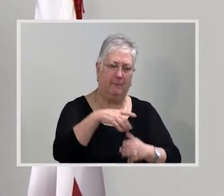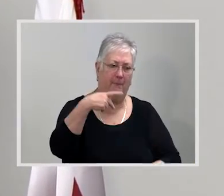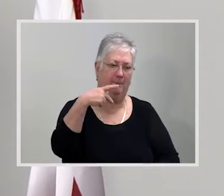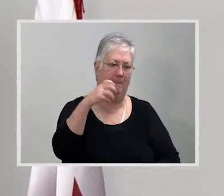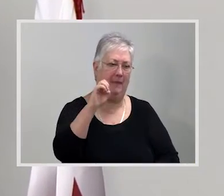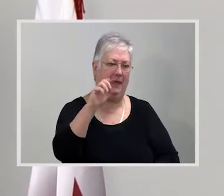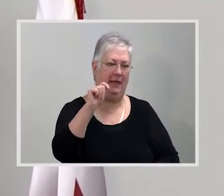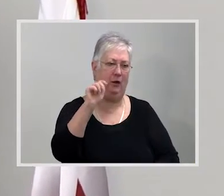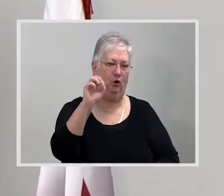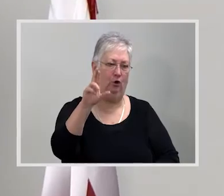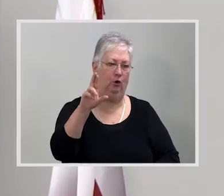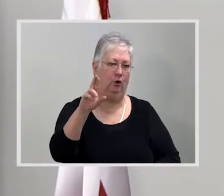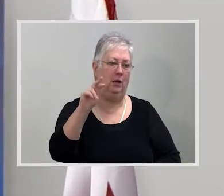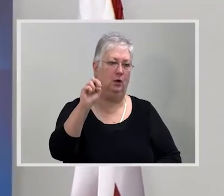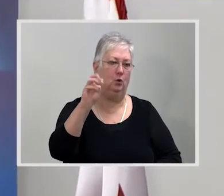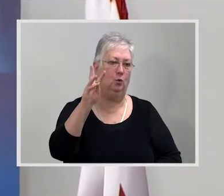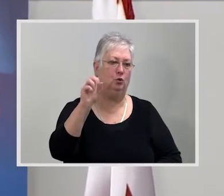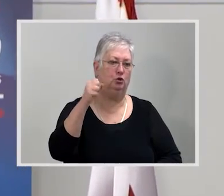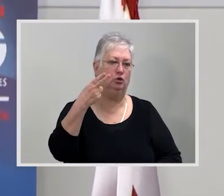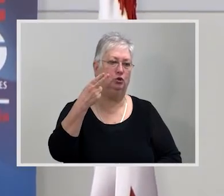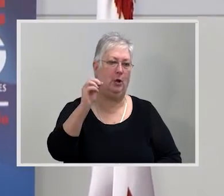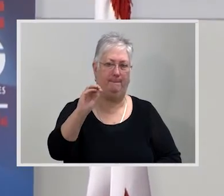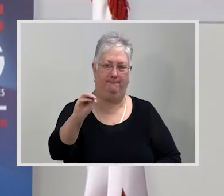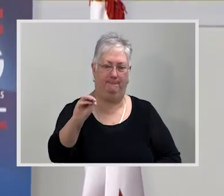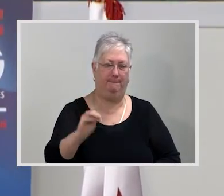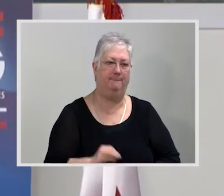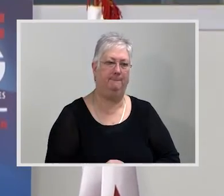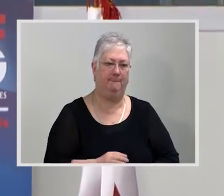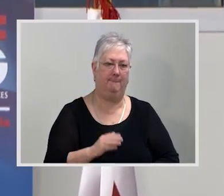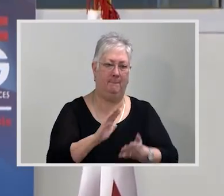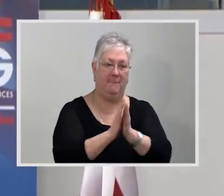CHIEF FOR WASHINGTON, D.C.